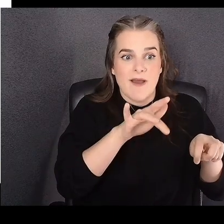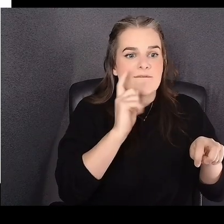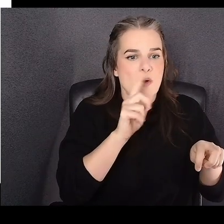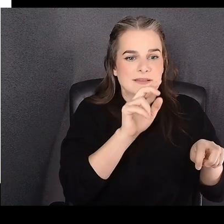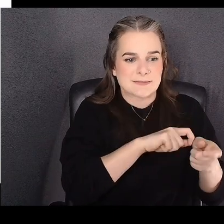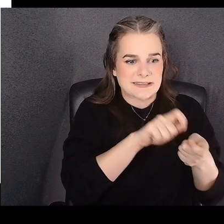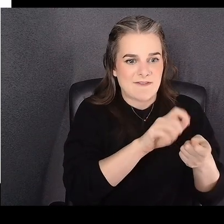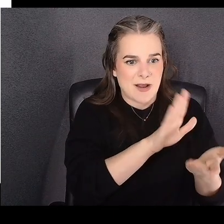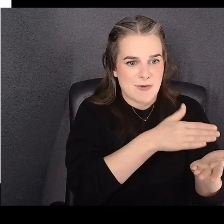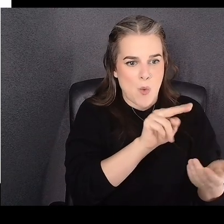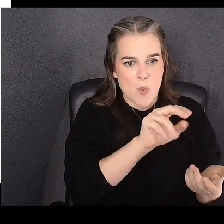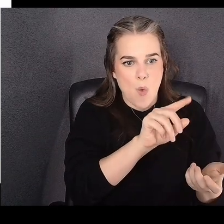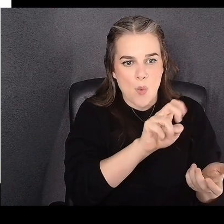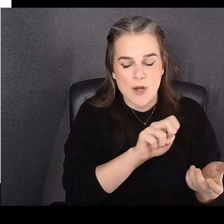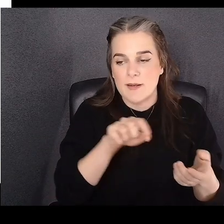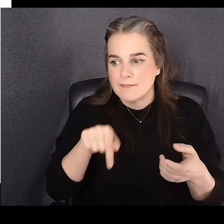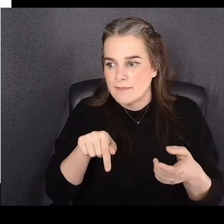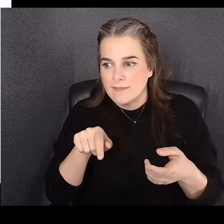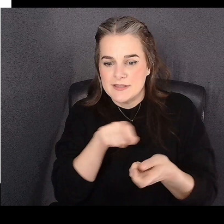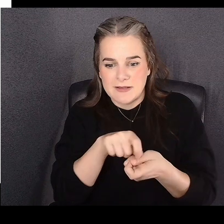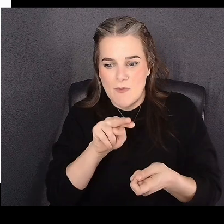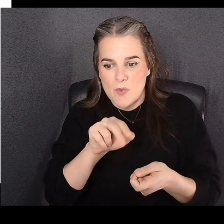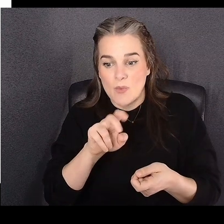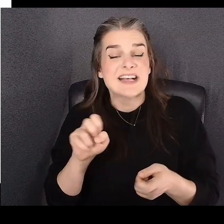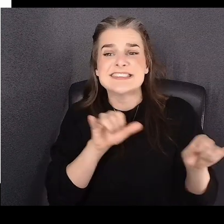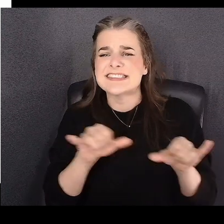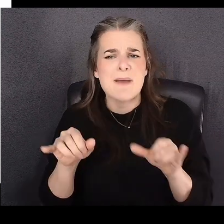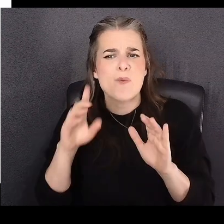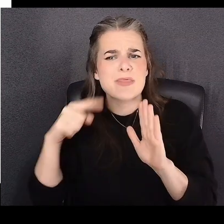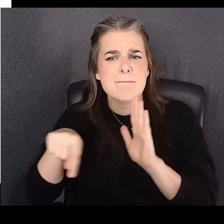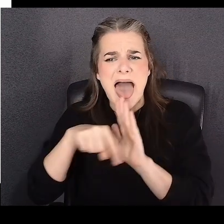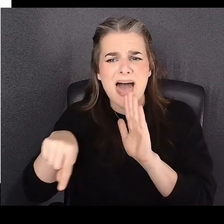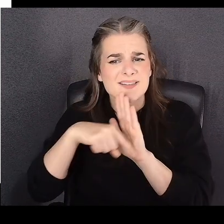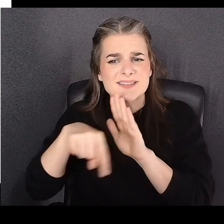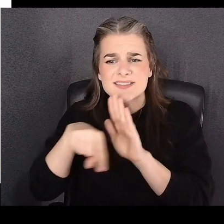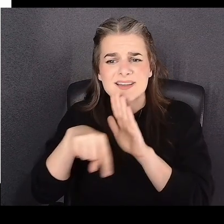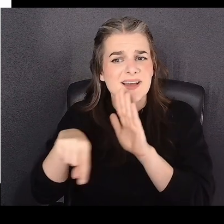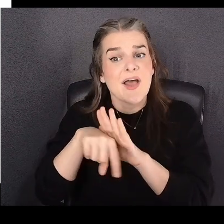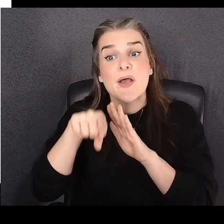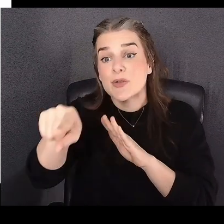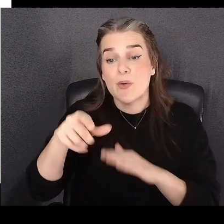Or you even think of just bells, like you're gripping. Maybe you can add a weight to that. And now you're having somebody play.